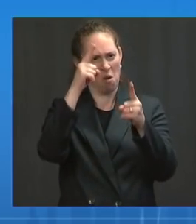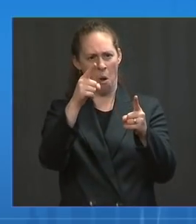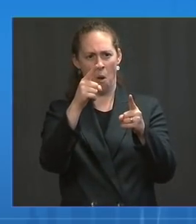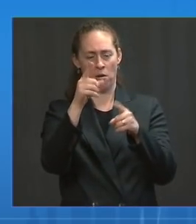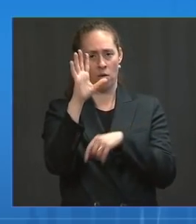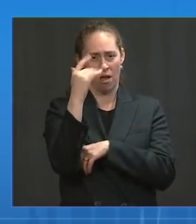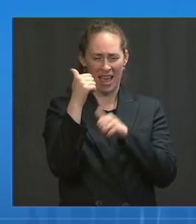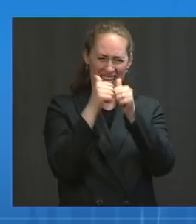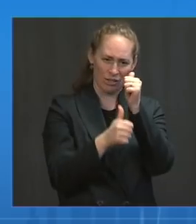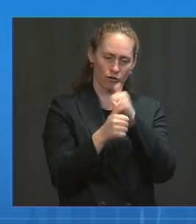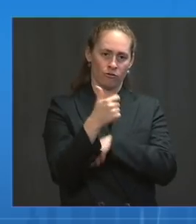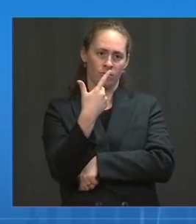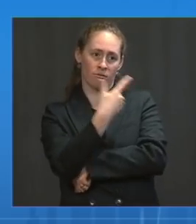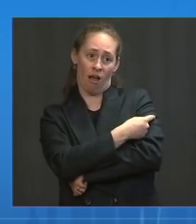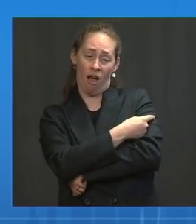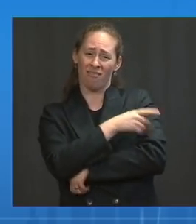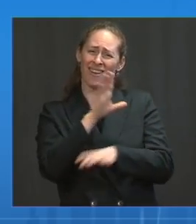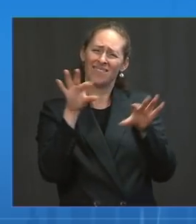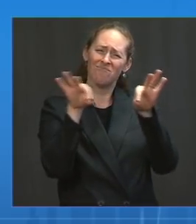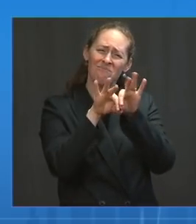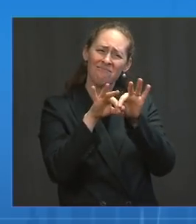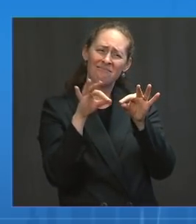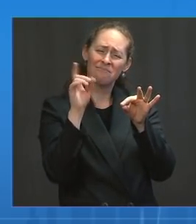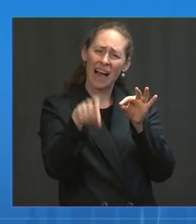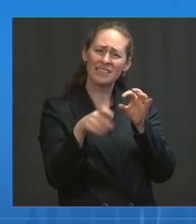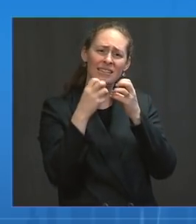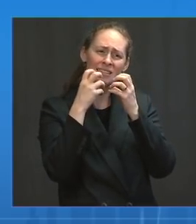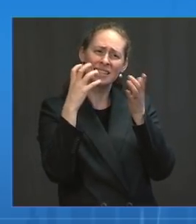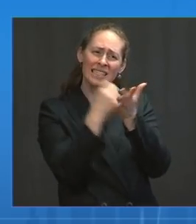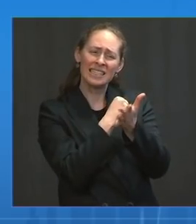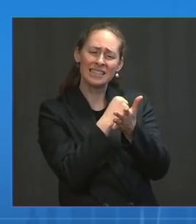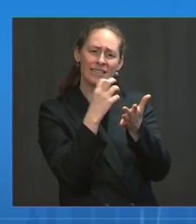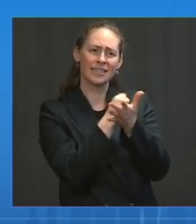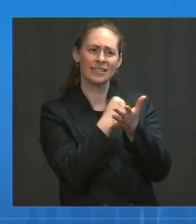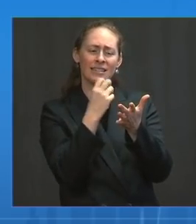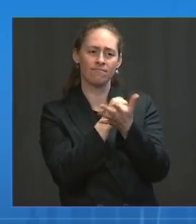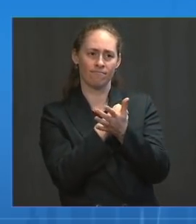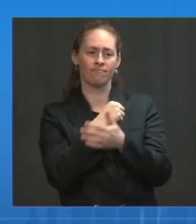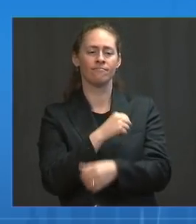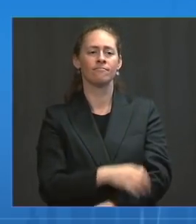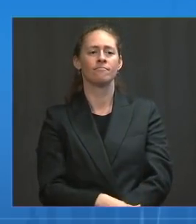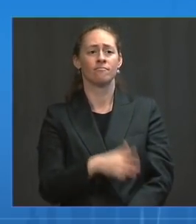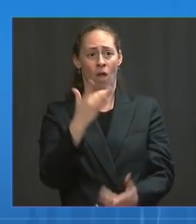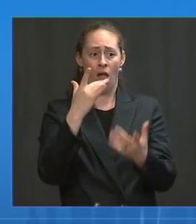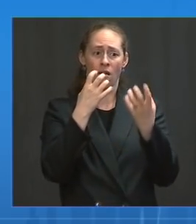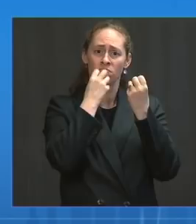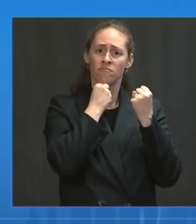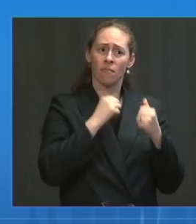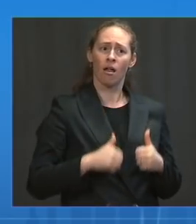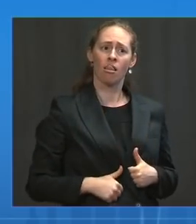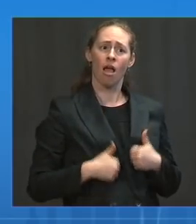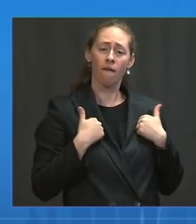Every individual that we vaccinate is progress. It's another life protected, another community that is safer.